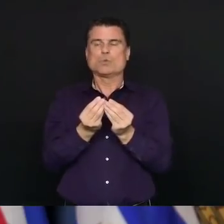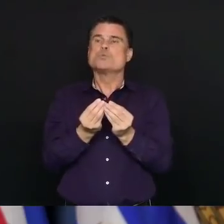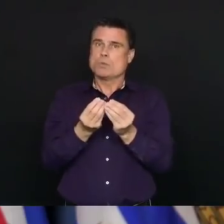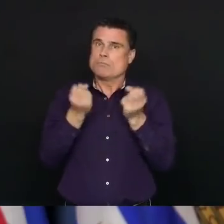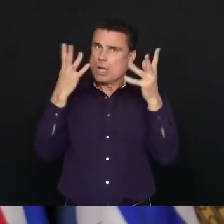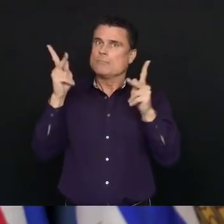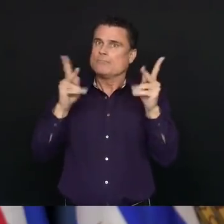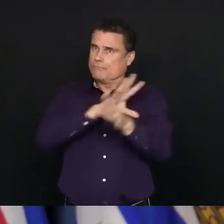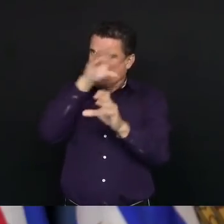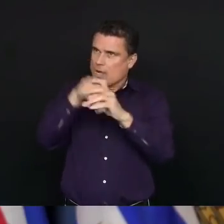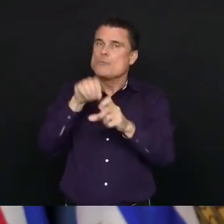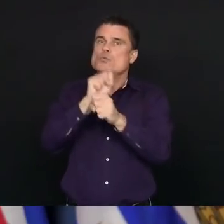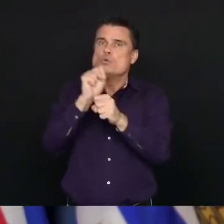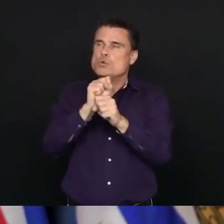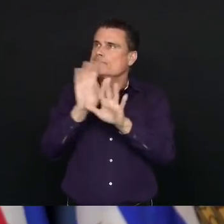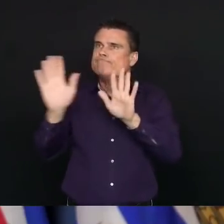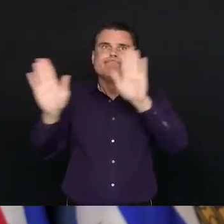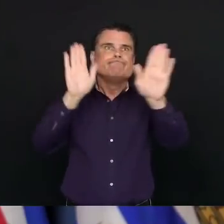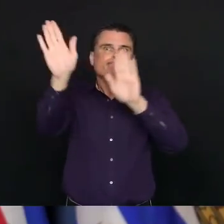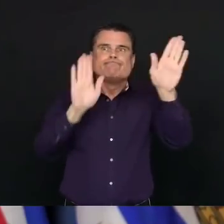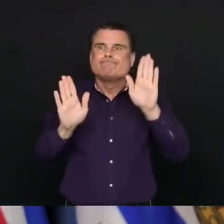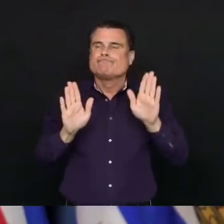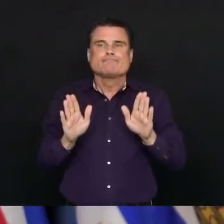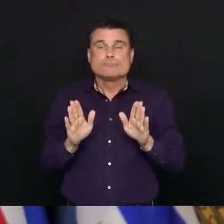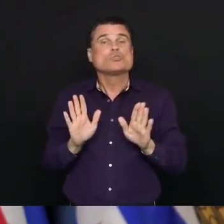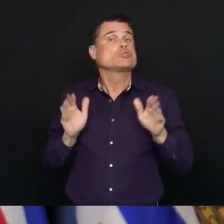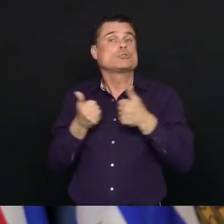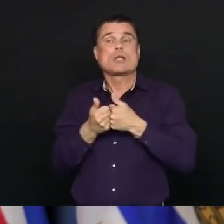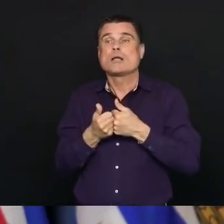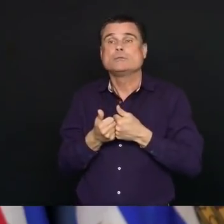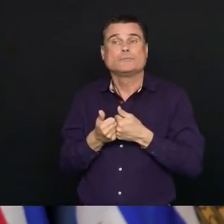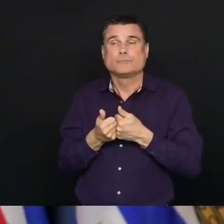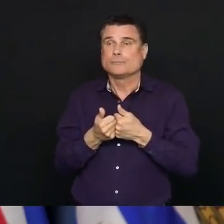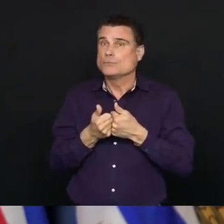beds and health authority owned and operated involving a significant workforce.